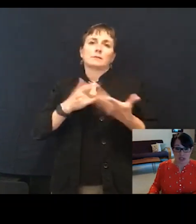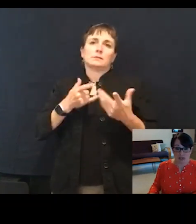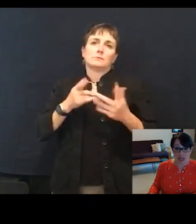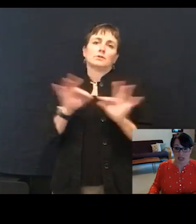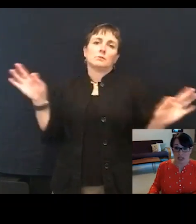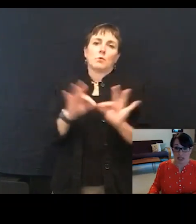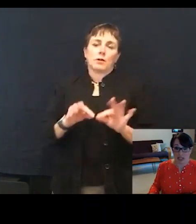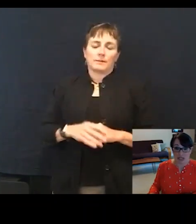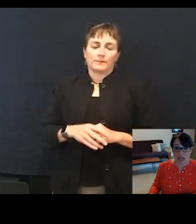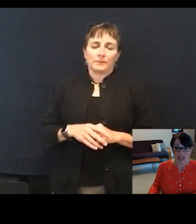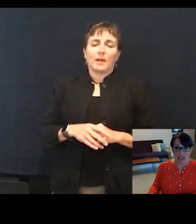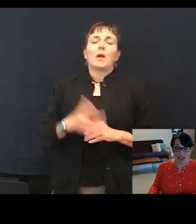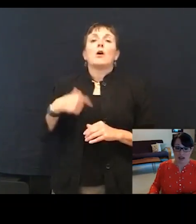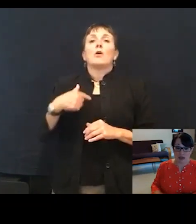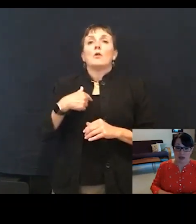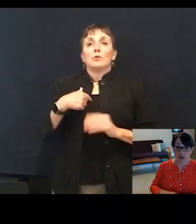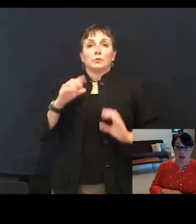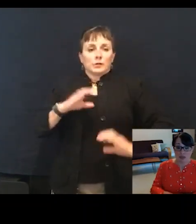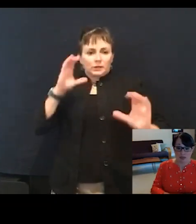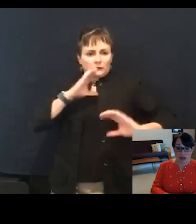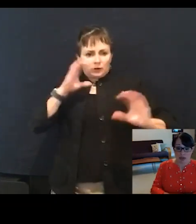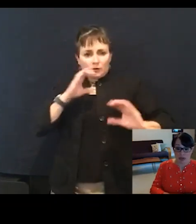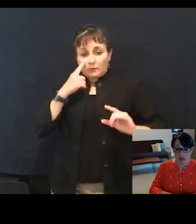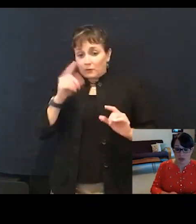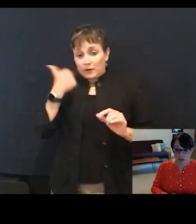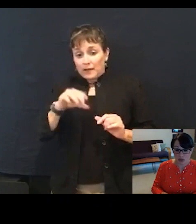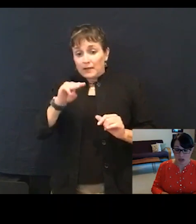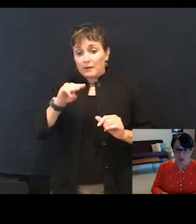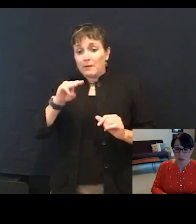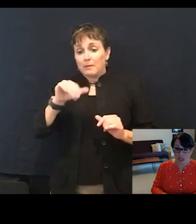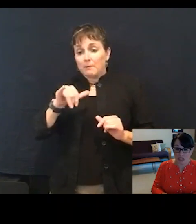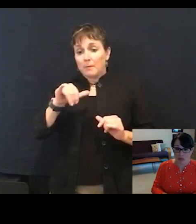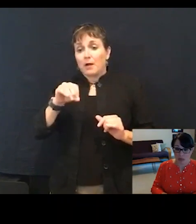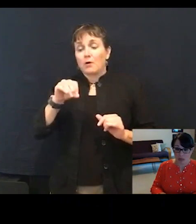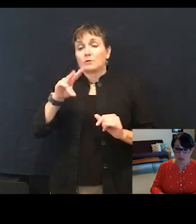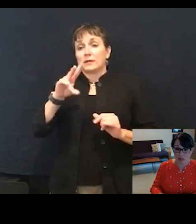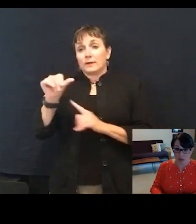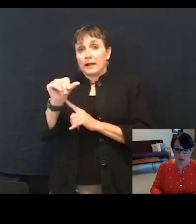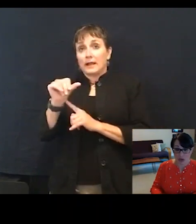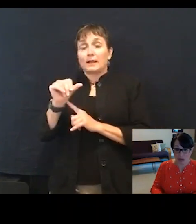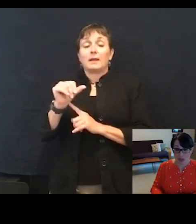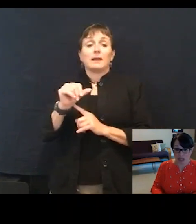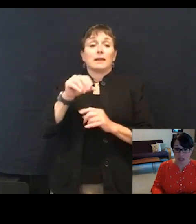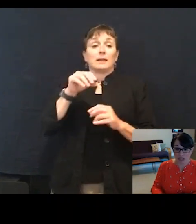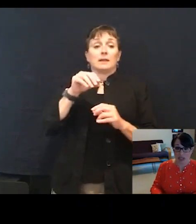of myosin 7A in either mouse photoreceptors versus RPE,